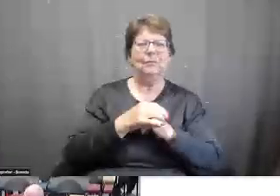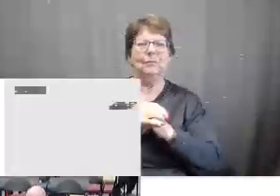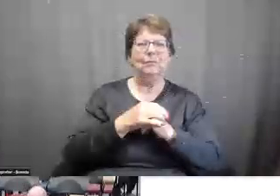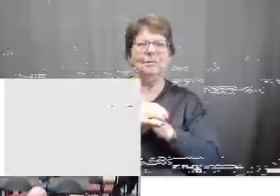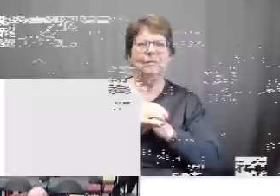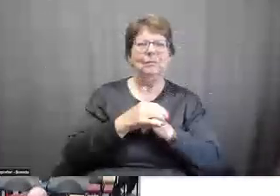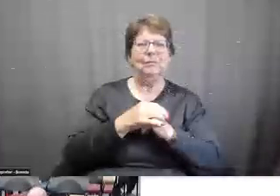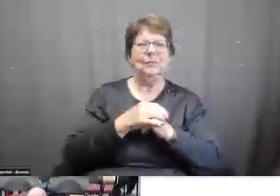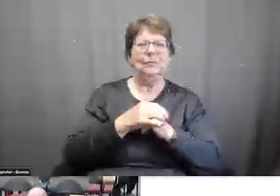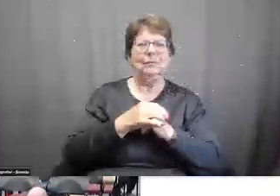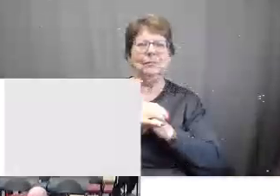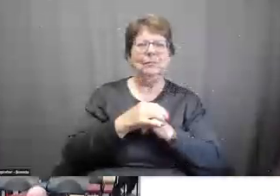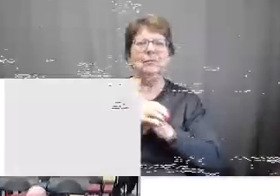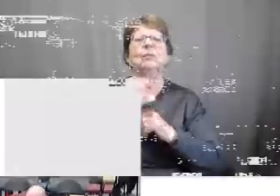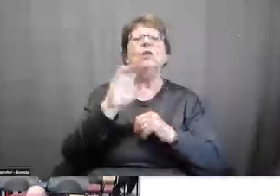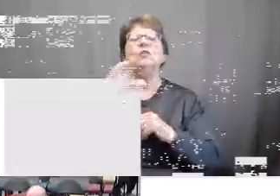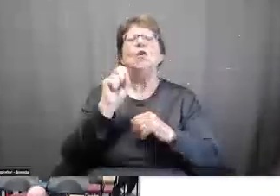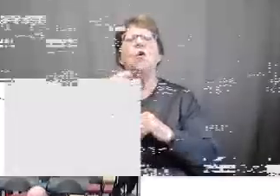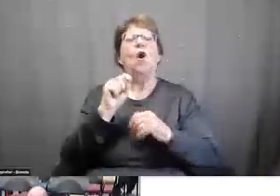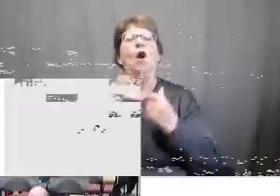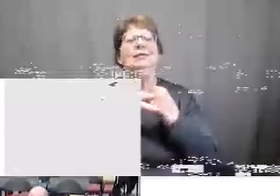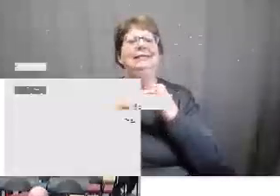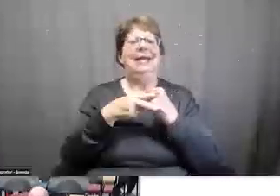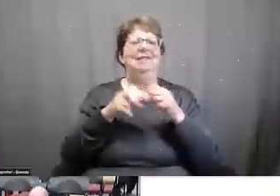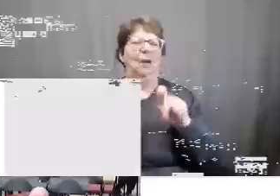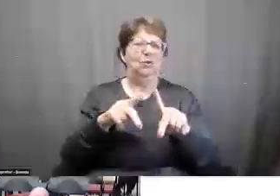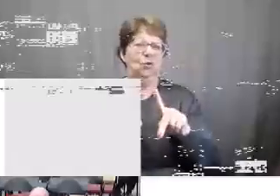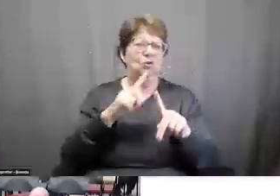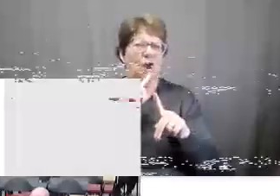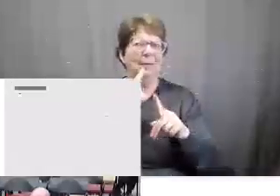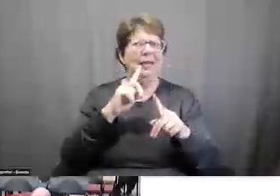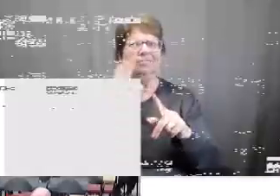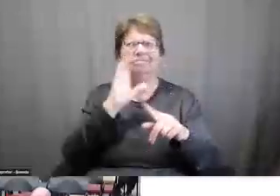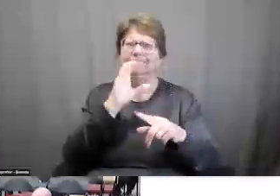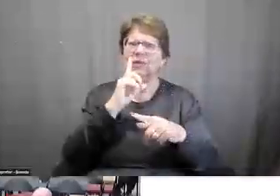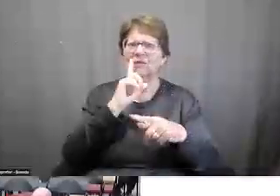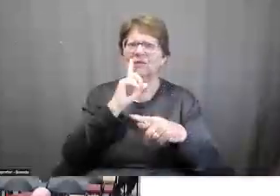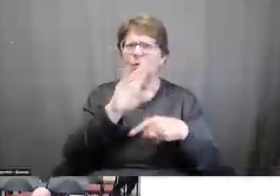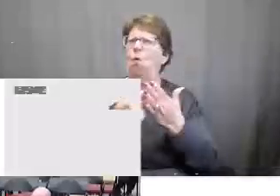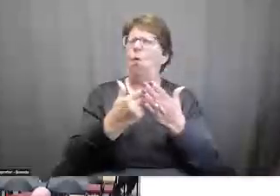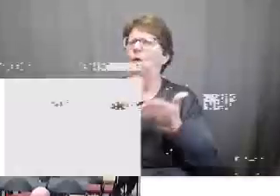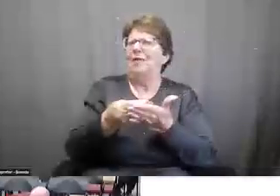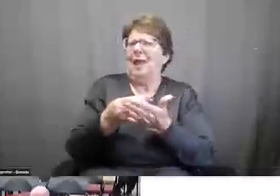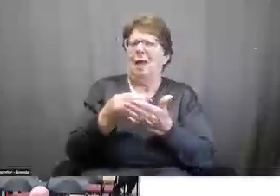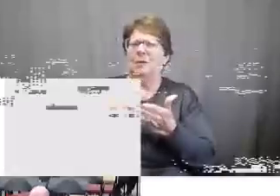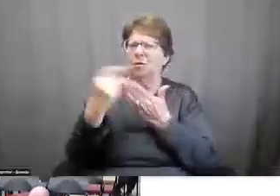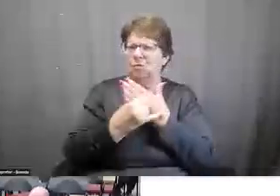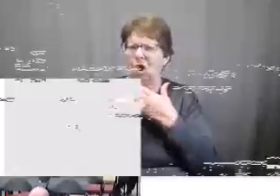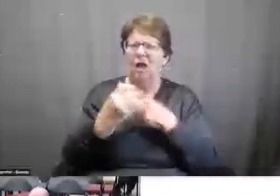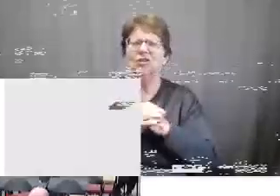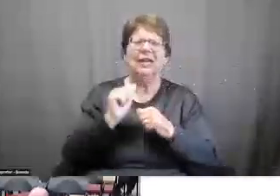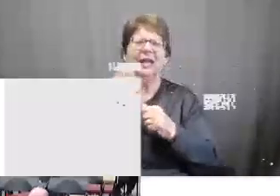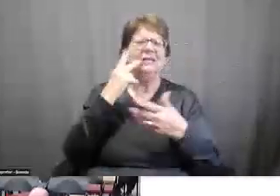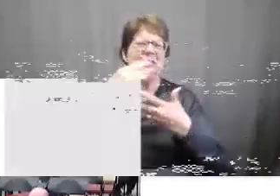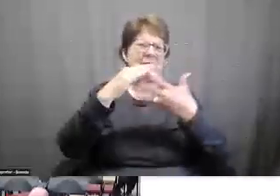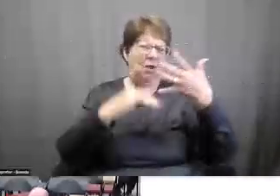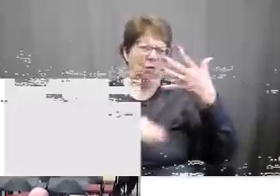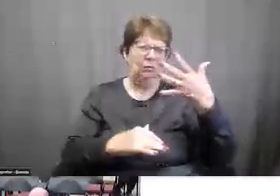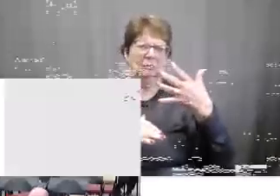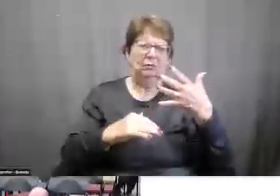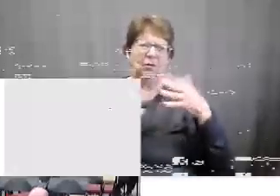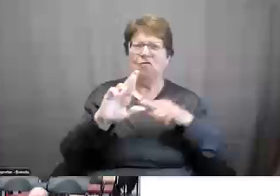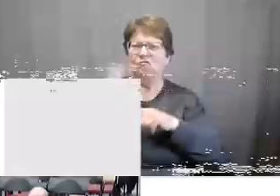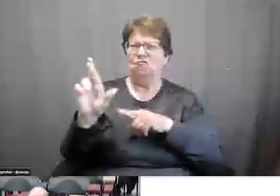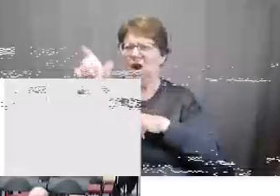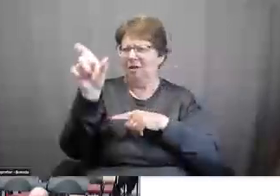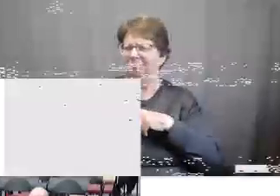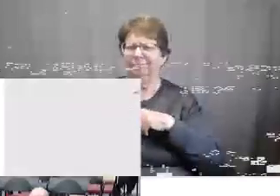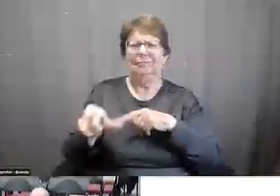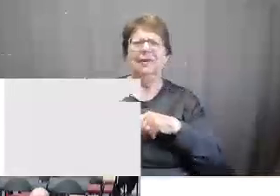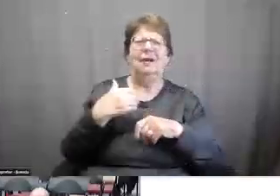Boardroom: So, cost-saving opportunities are being pursued for all capital projects, and you can see here a list of notable projects on the right that are included in the cost-saving opportunity work.